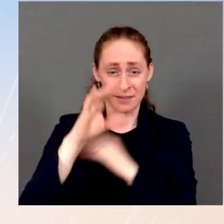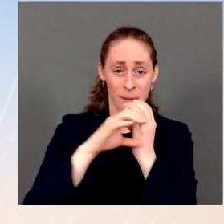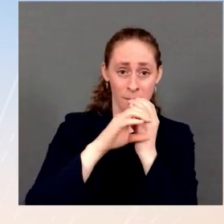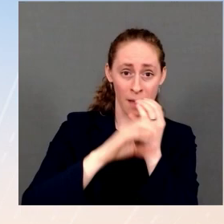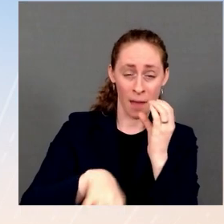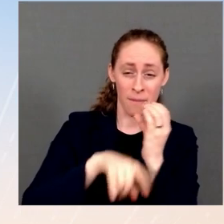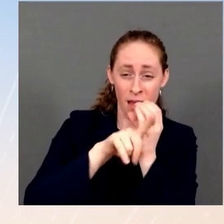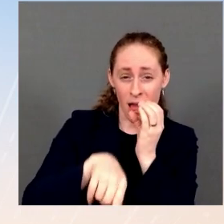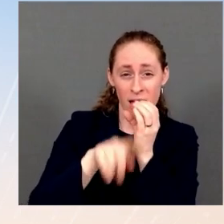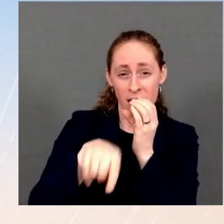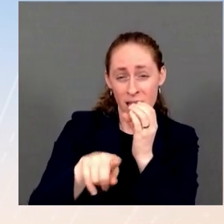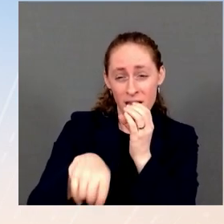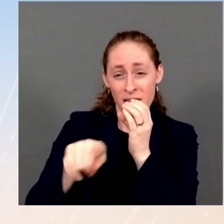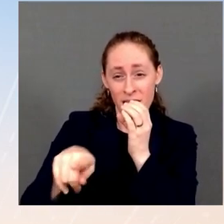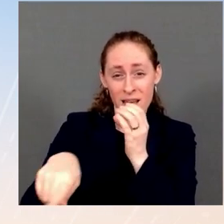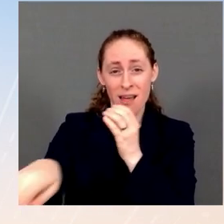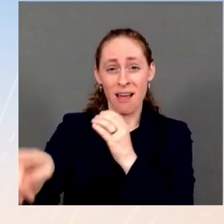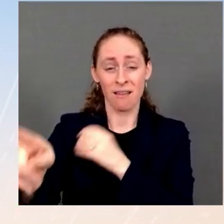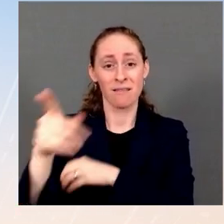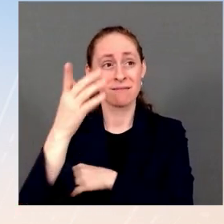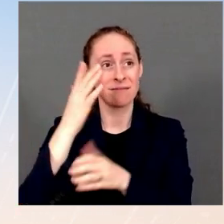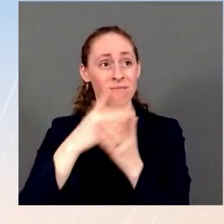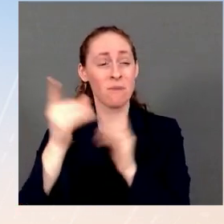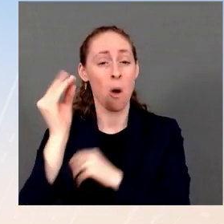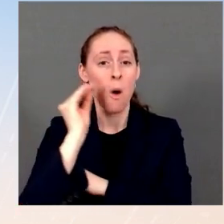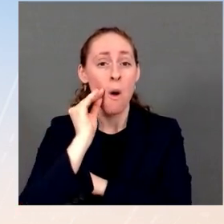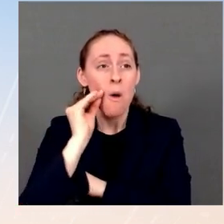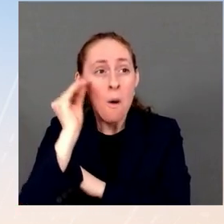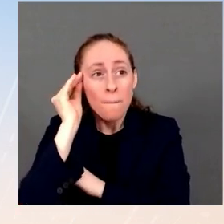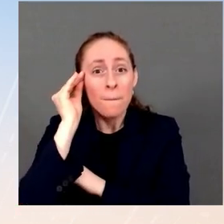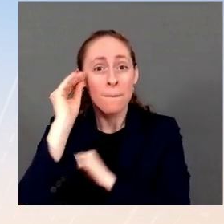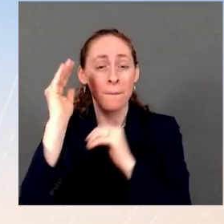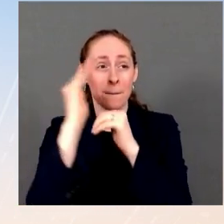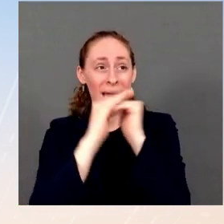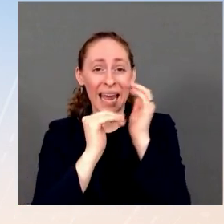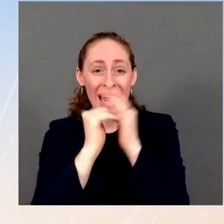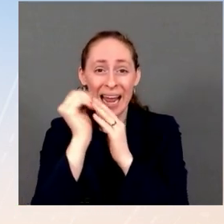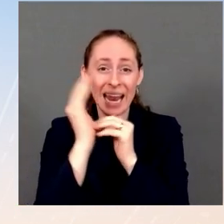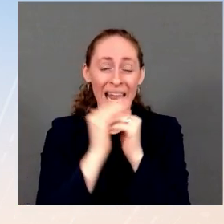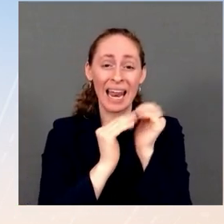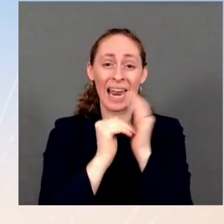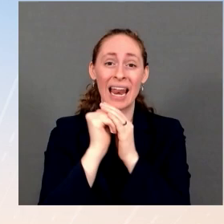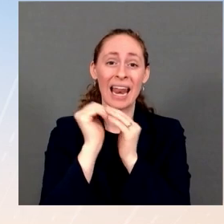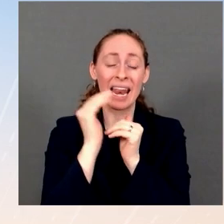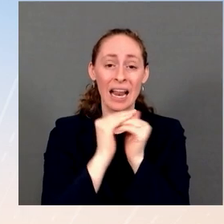that's easier to remediate. Over these 10 years, can you give us the numbers --